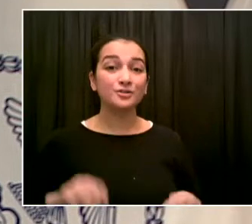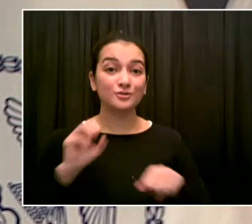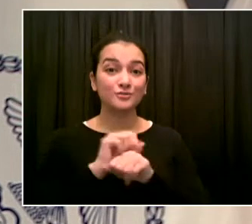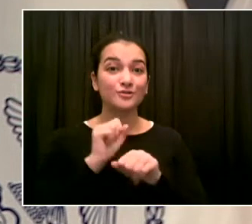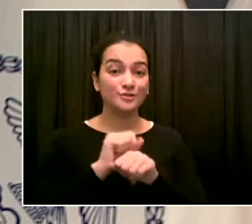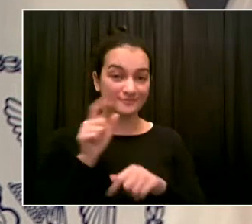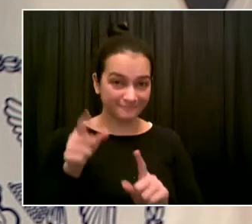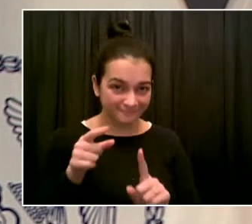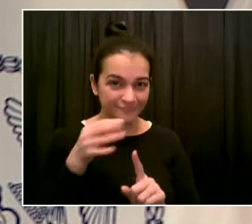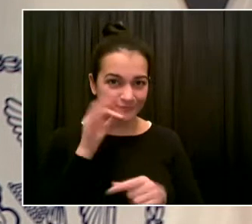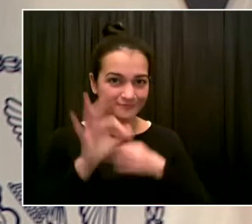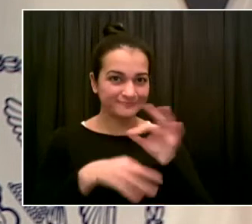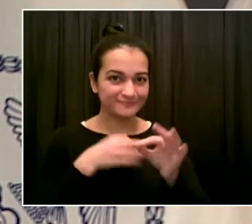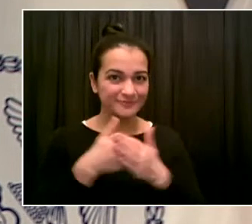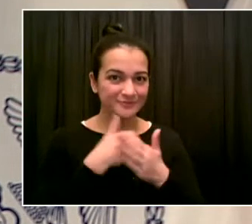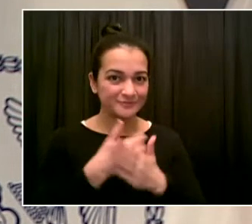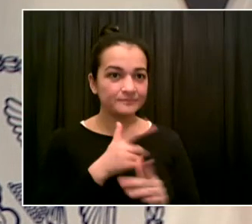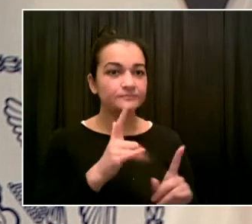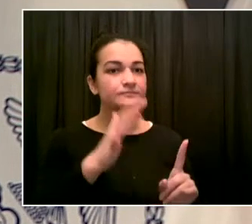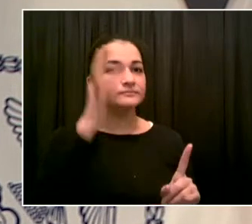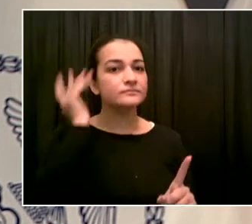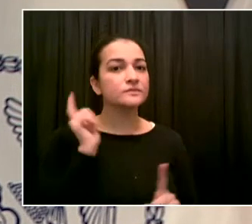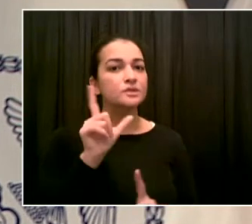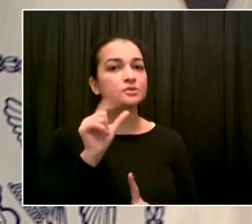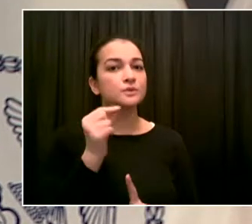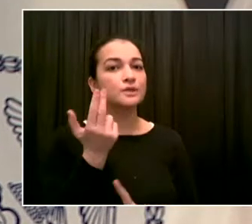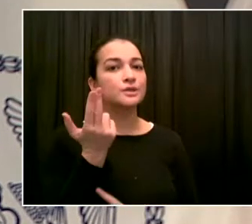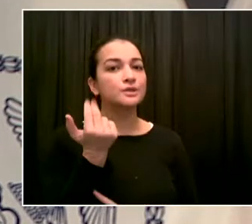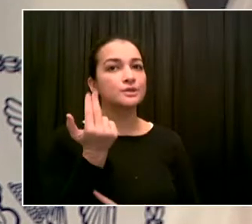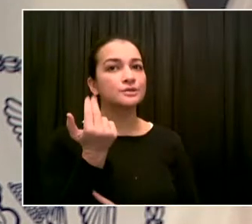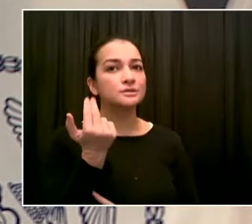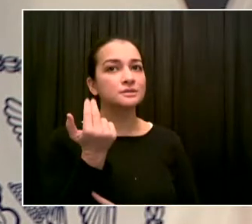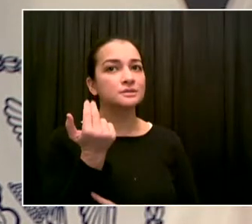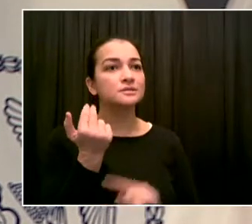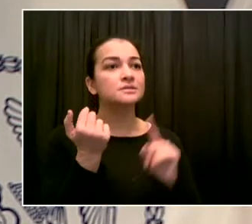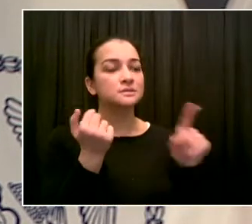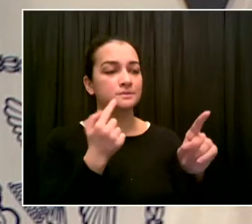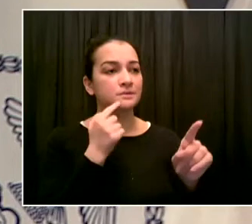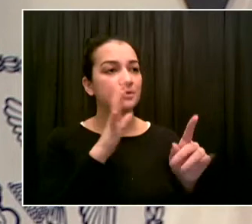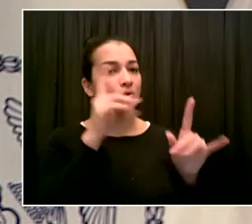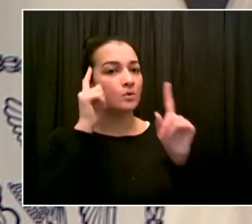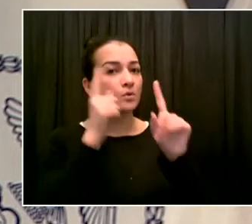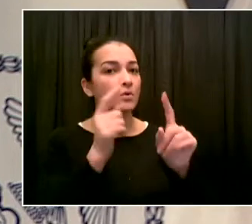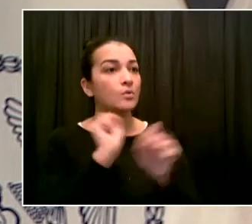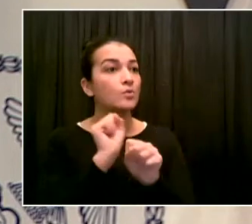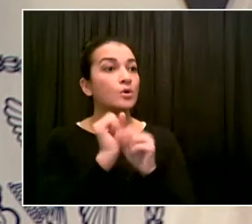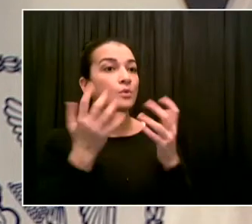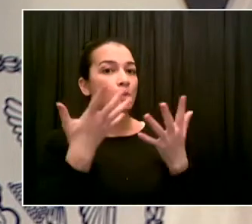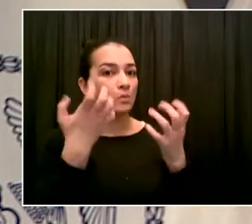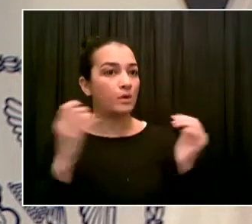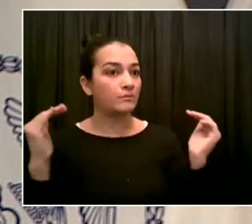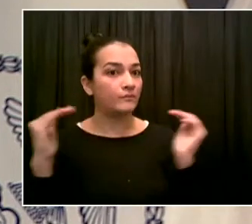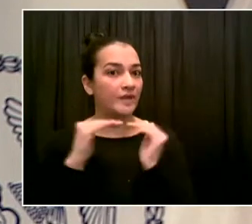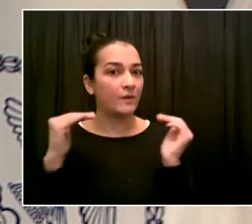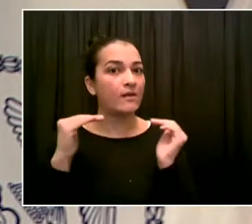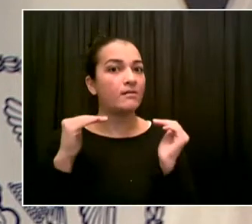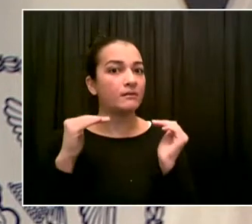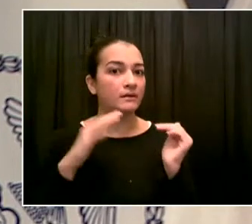THINKING ABOUT YOUR LEGACY WITH ONE MONTH LEFT AND DO YOU THINK THAT YOU REDUCED INEQUALITIY N NEW YORK CITY LIKE HE PLEDGED TO DO DURING YOUR 2013 CAMPAIGN AND REMAKE AND PROGRESS BEFORE